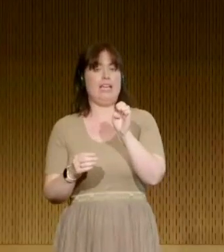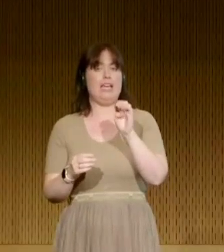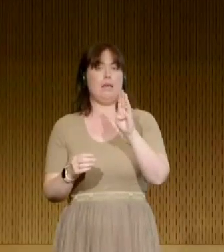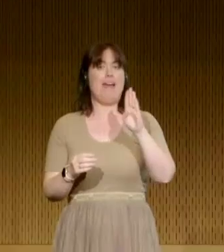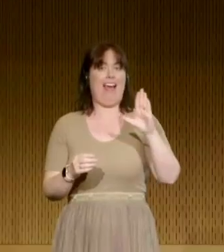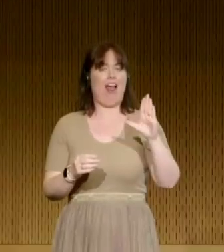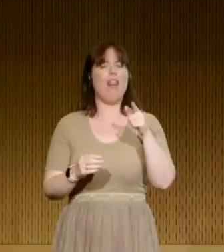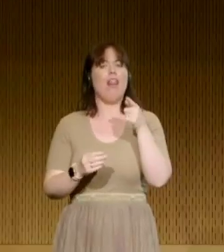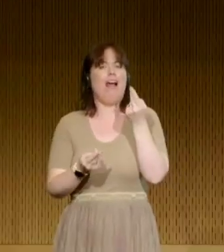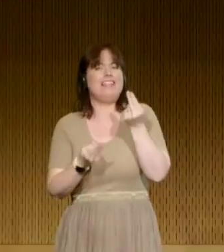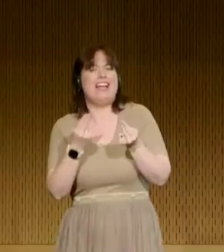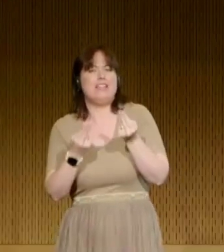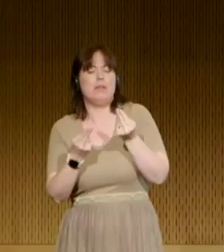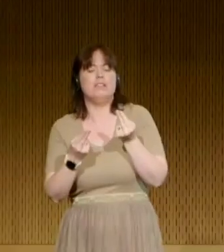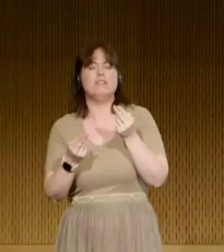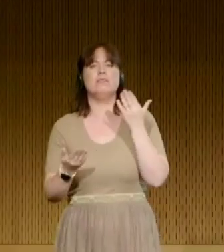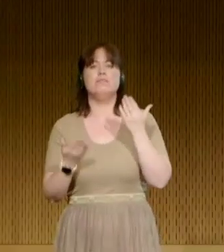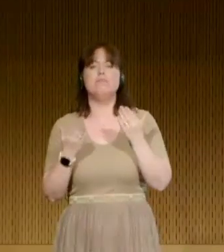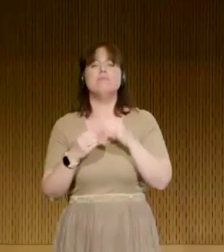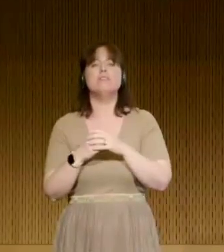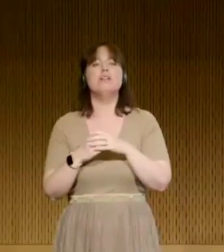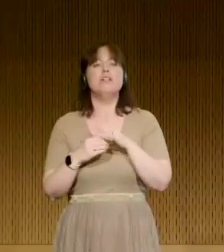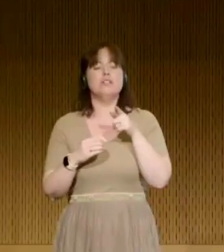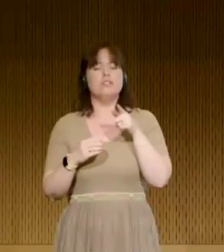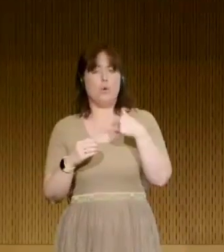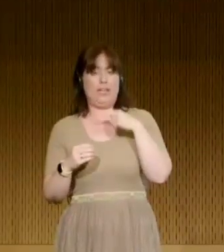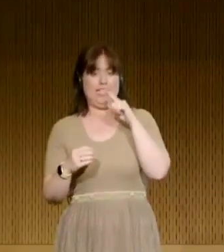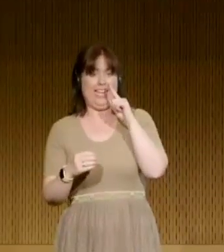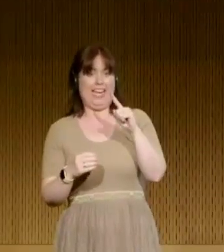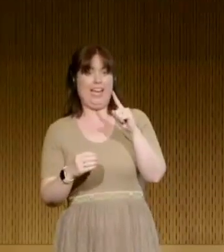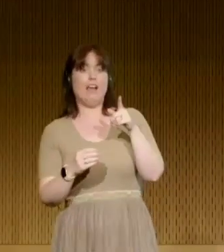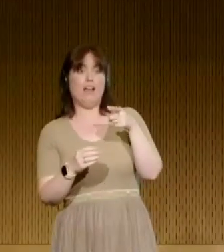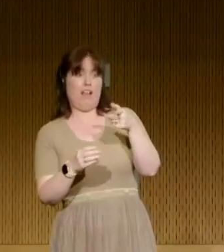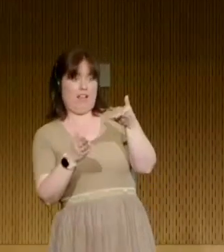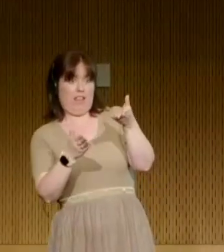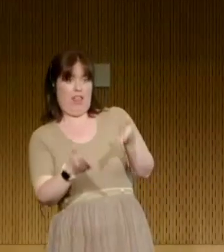mirrors assessment of for and as learning. We assess the product which is assessment